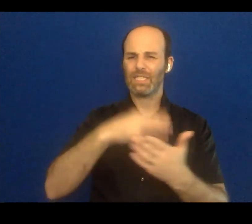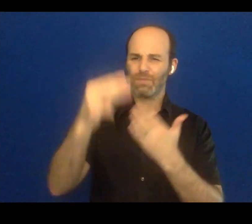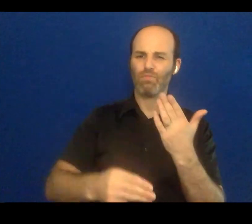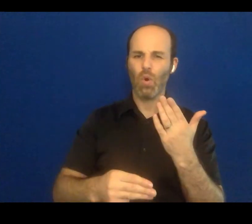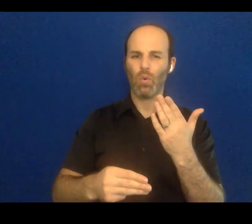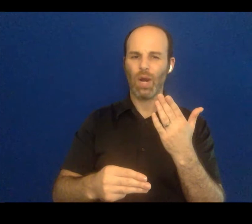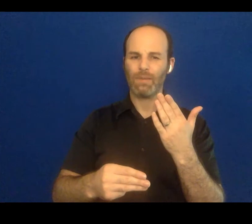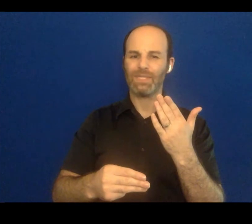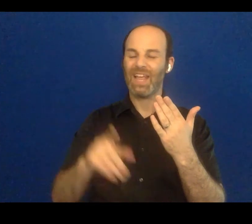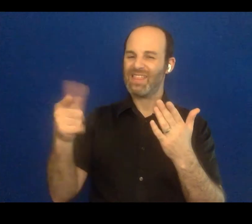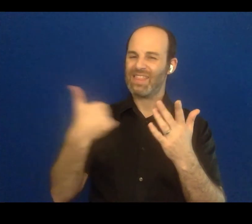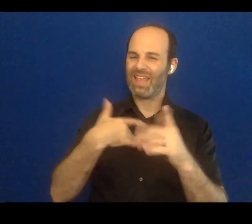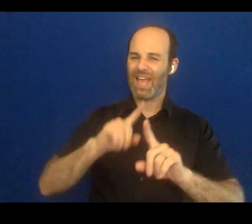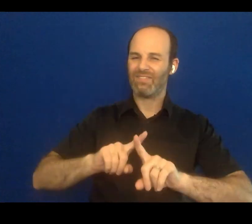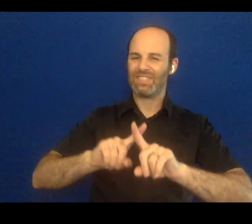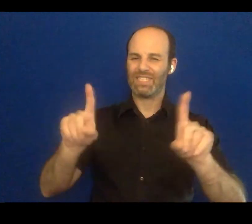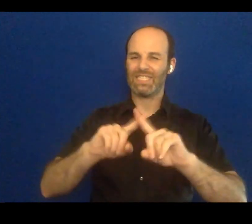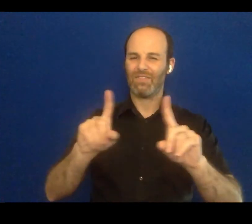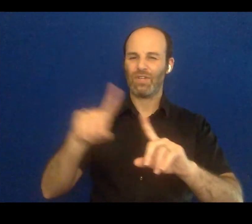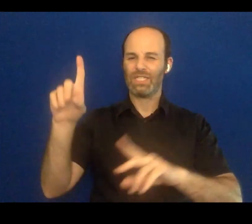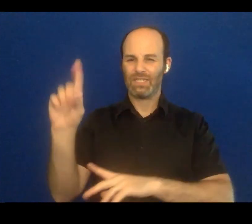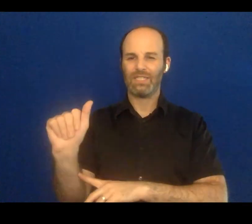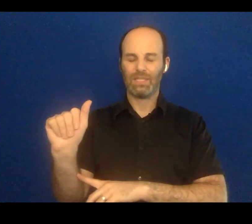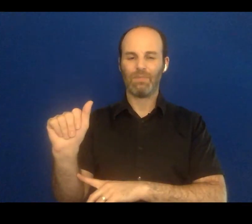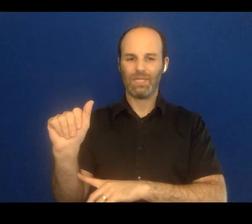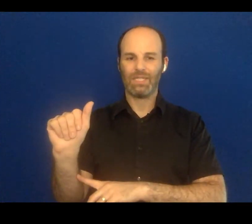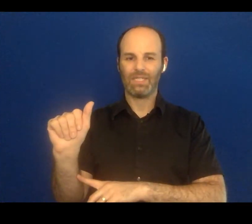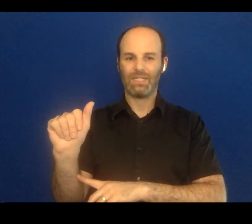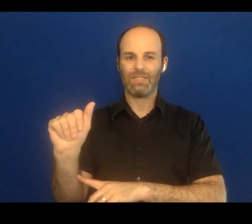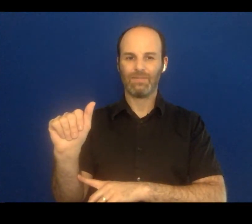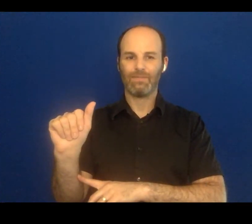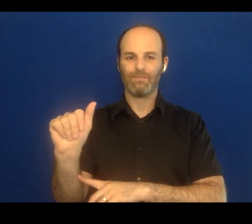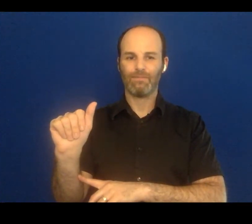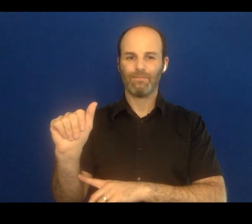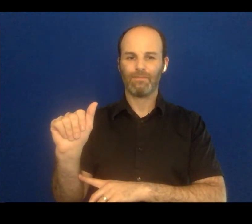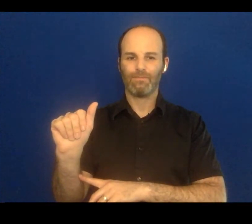PROGRAM AND THEY HAVE DIFFERENT DISABILITIES HERE.